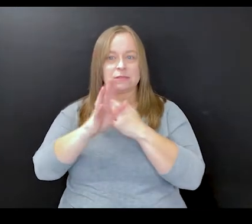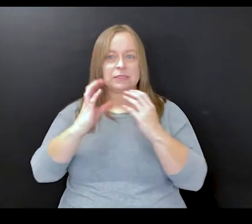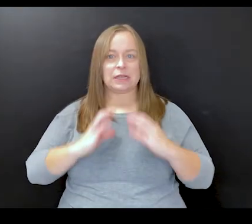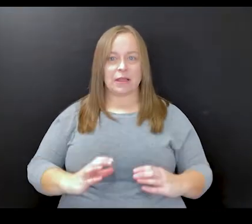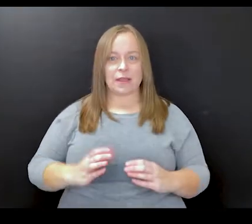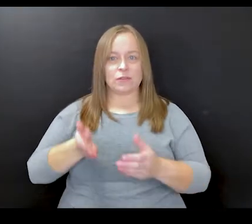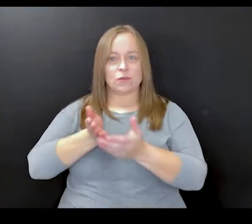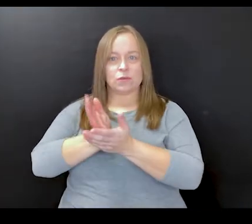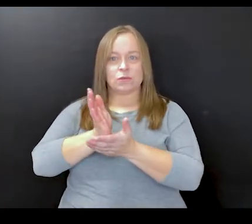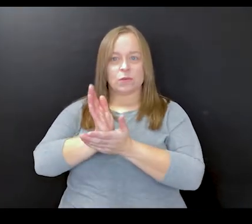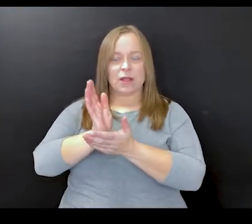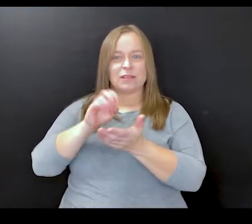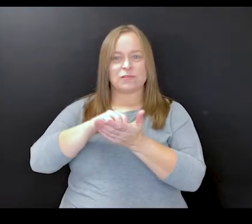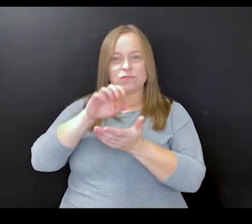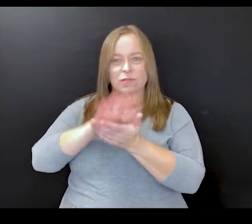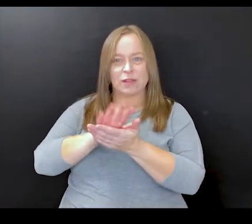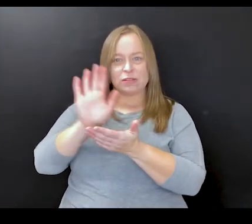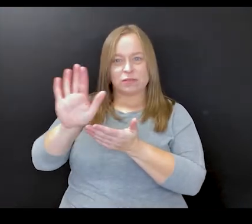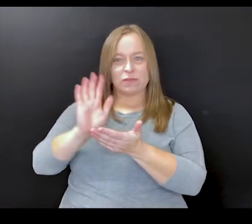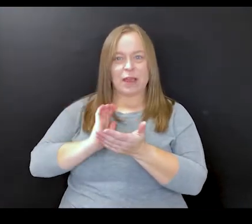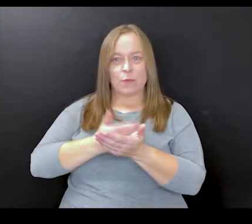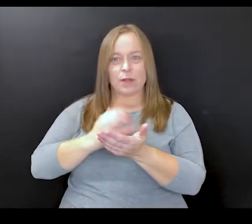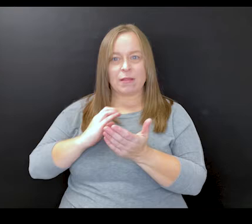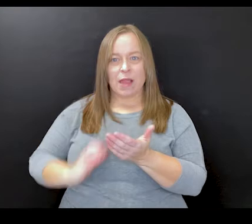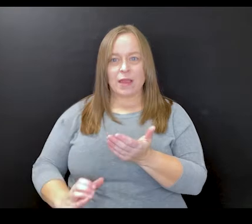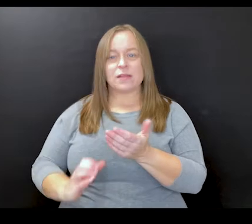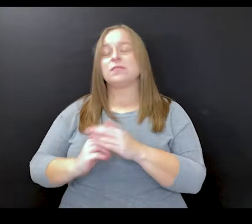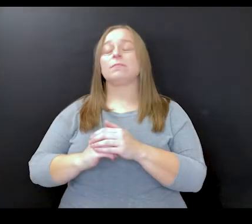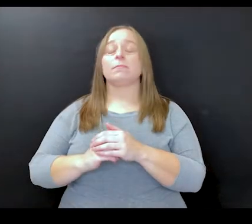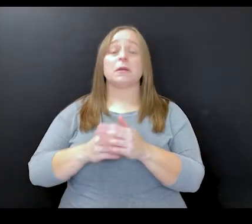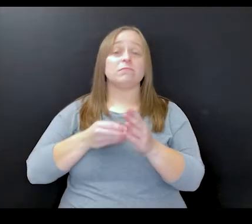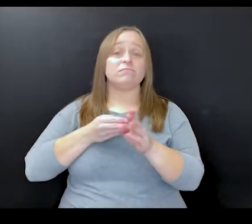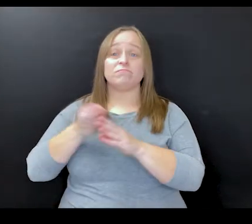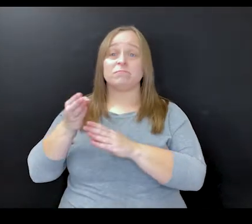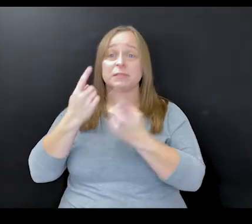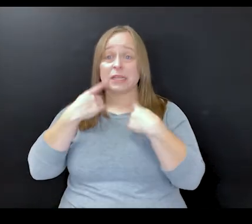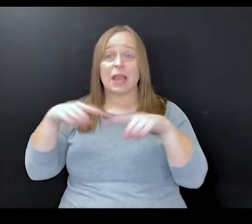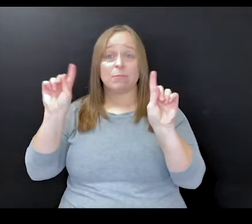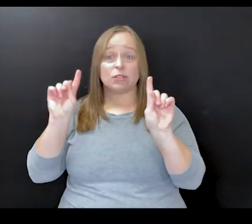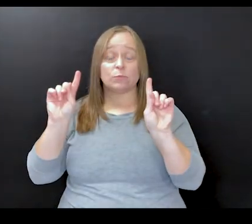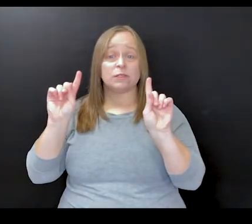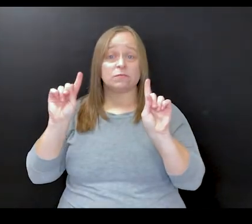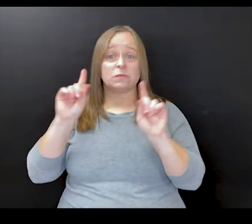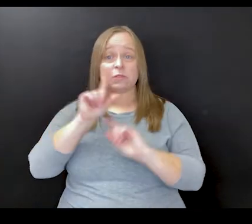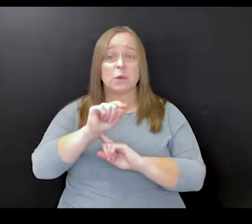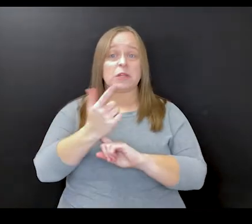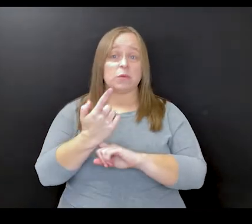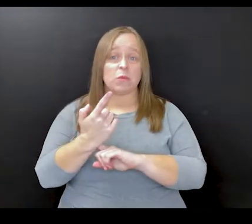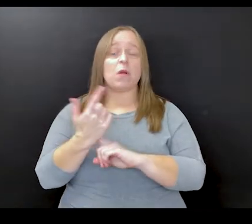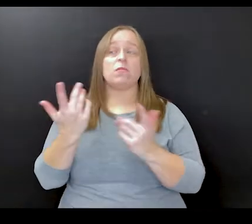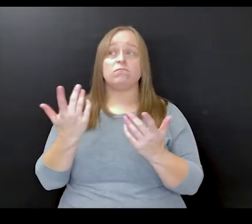as well as the records of our clients. But I think one of the main accomplishments in 2021